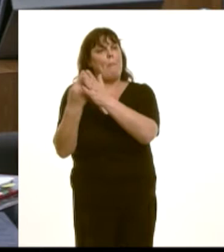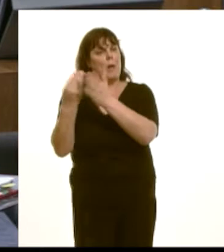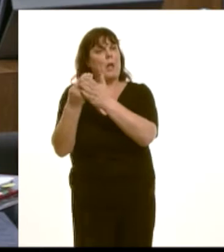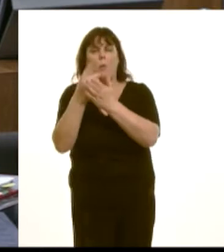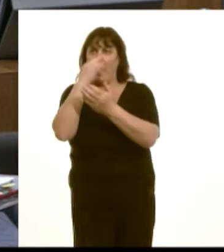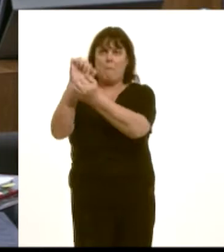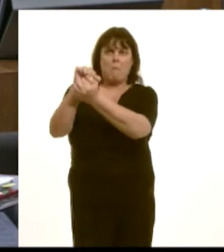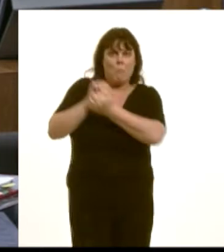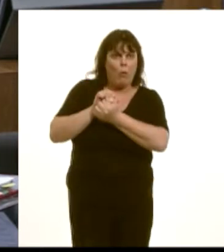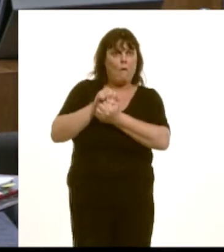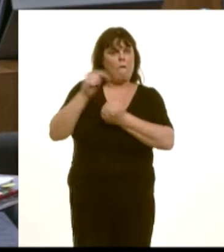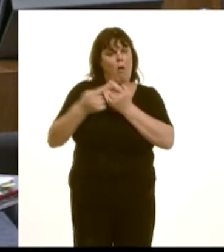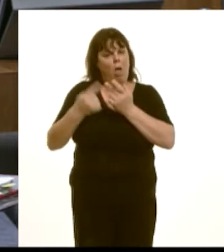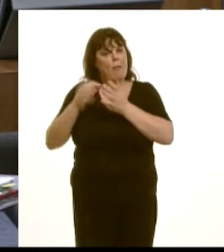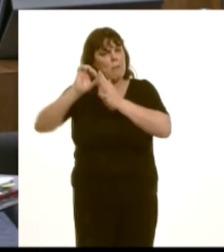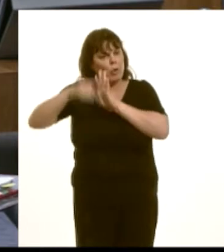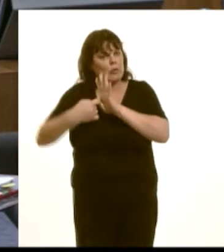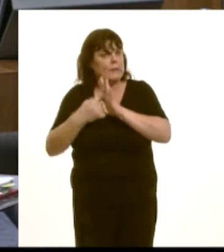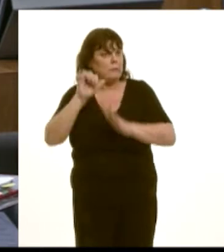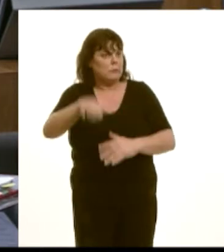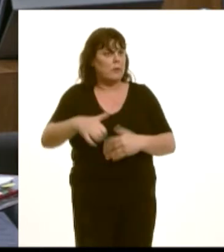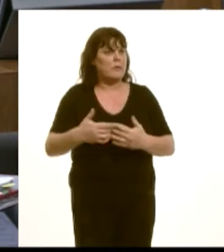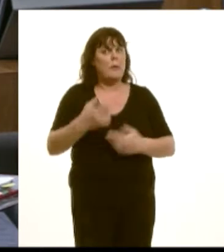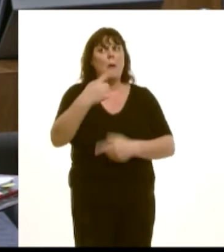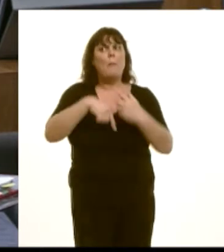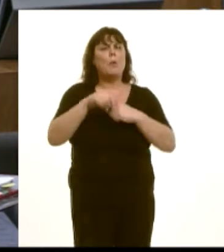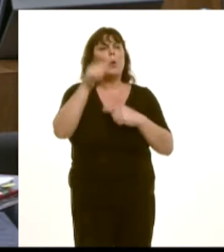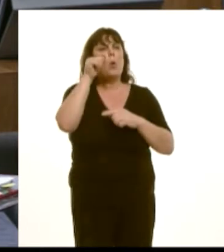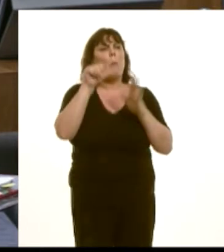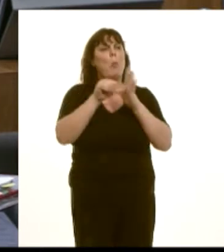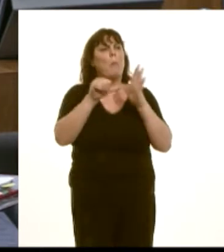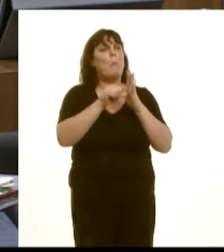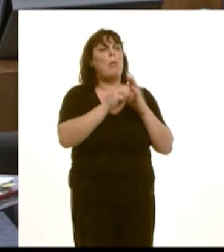as well, but, of course, we know that the problem around the M4 is not going to go away,